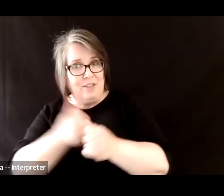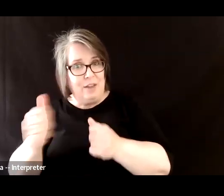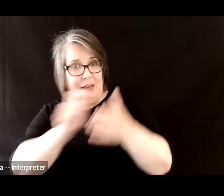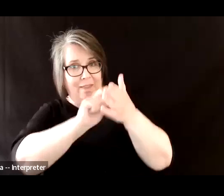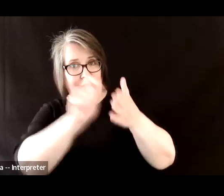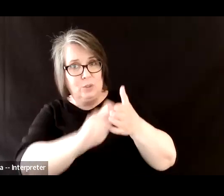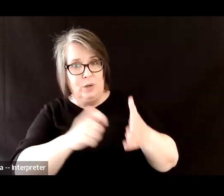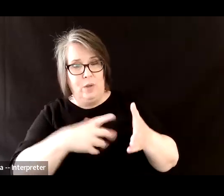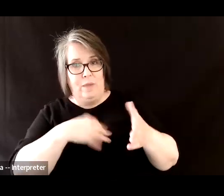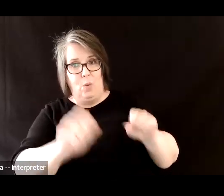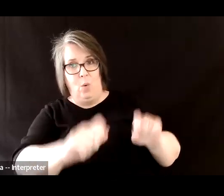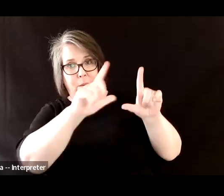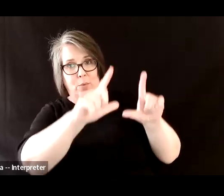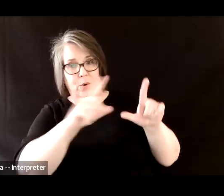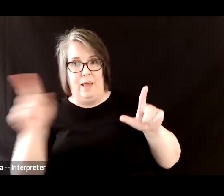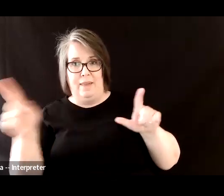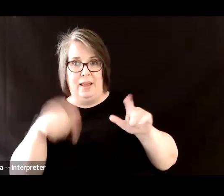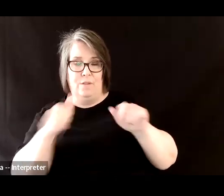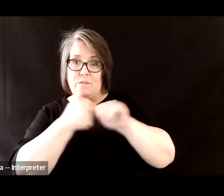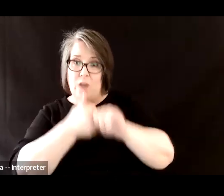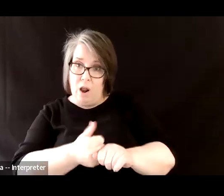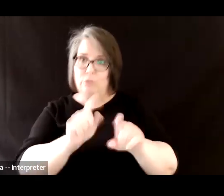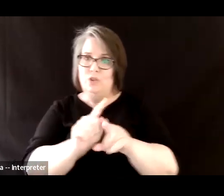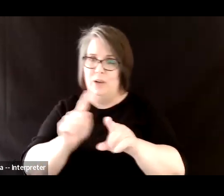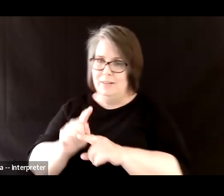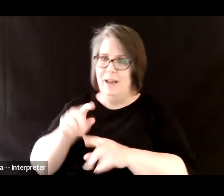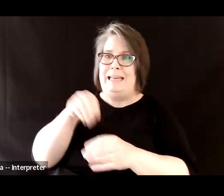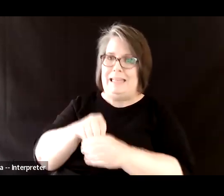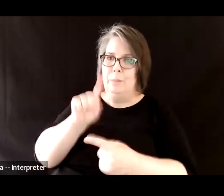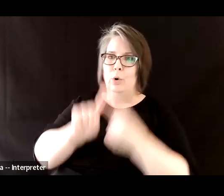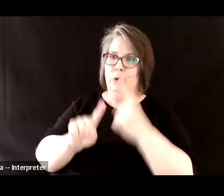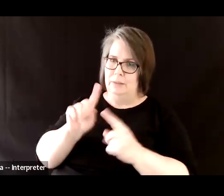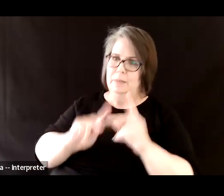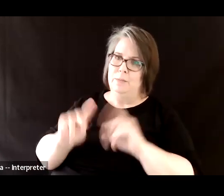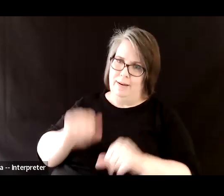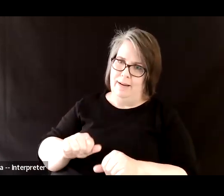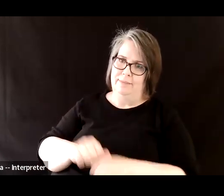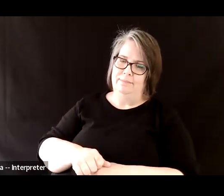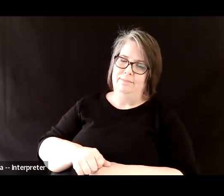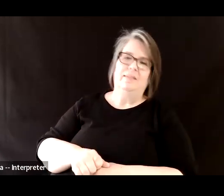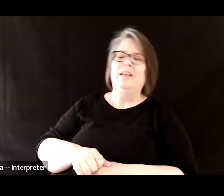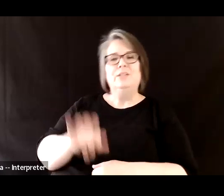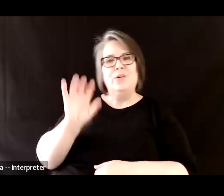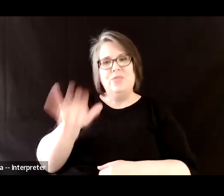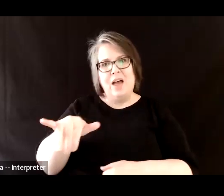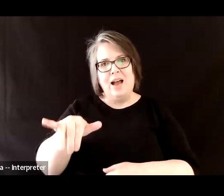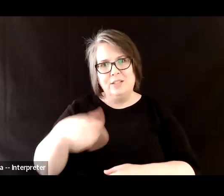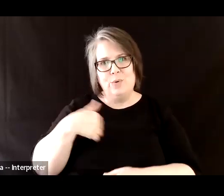fully follow along just as the in-person folks are able to do. So that is where we want to think about is crucial